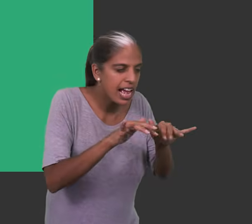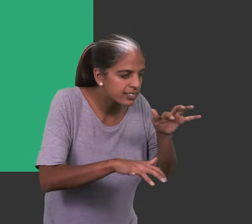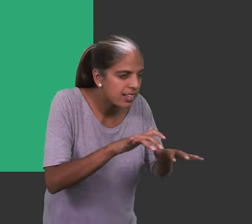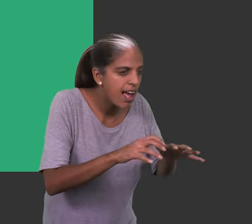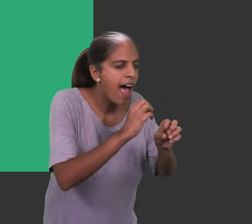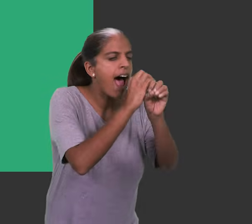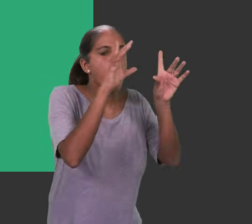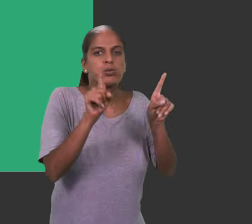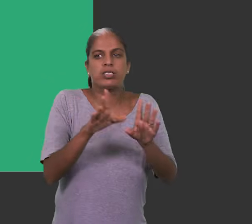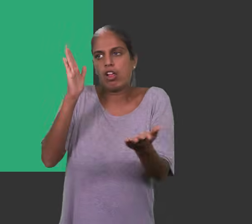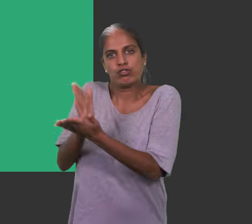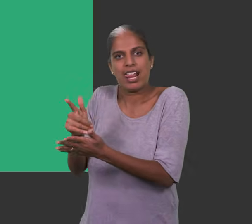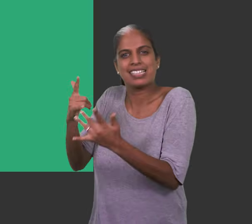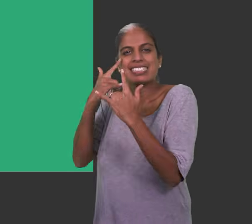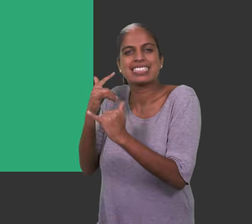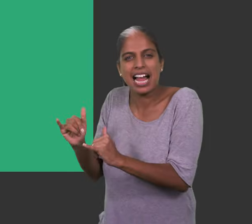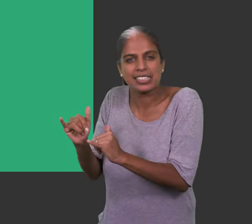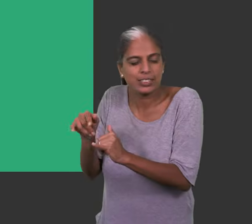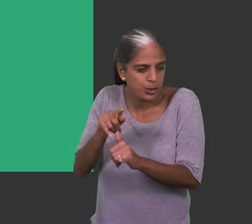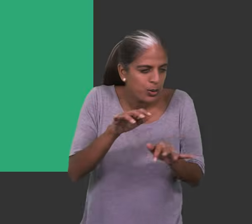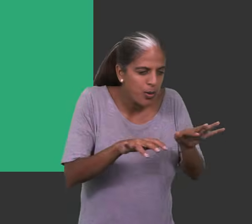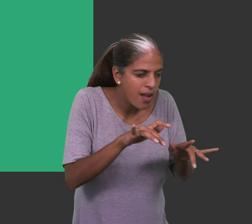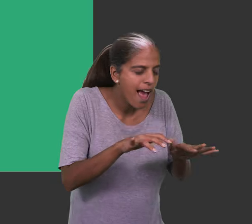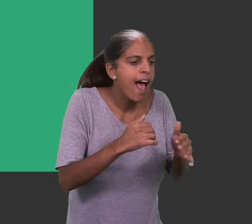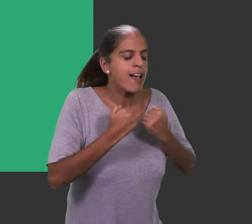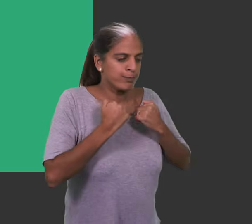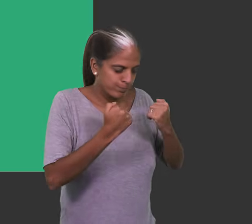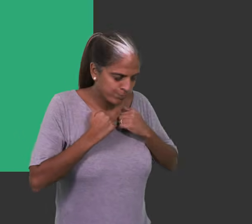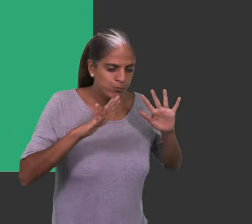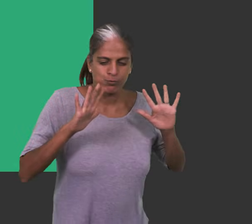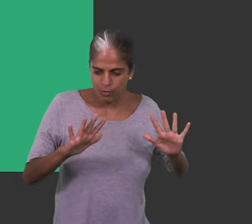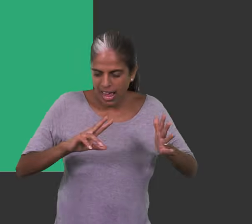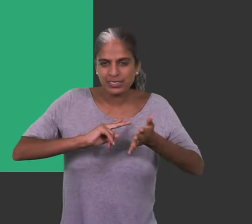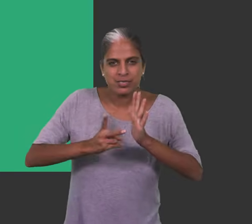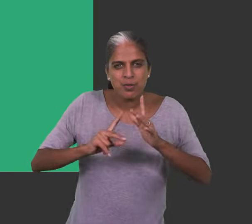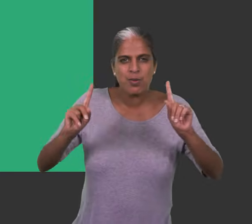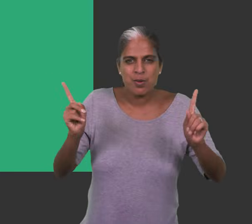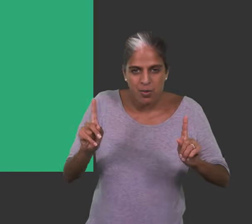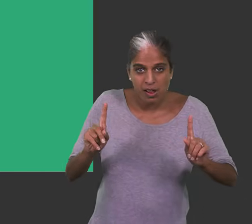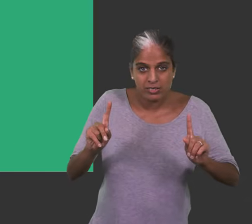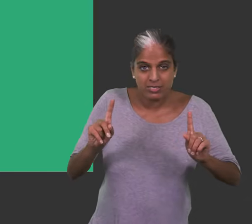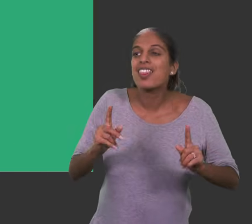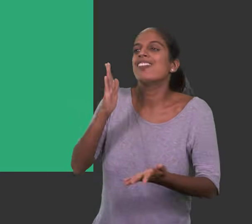then reflect and plan for when you want to take the real test. Take the test somewhere quiet, with no distractions.